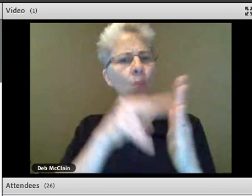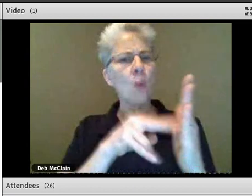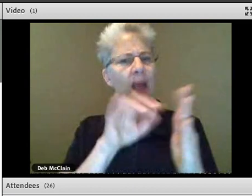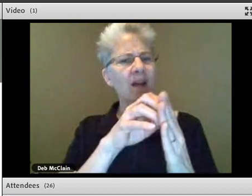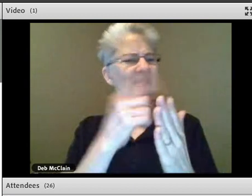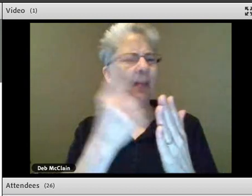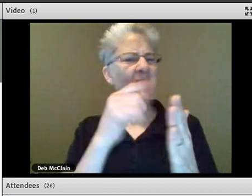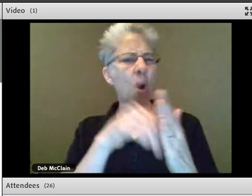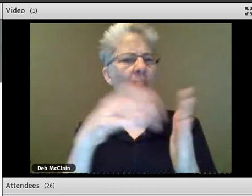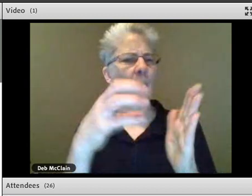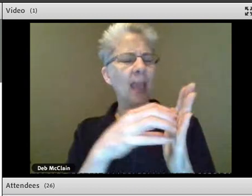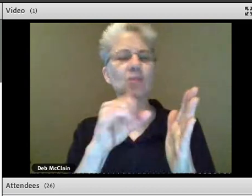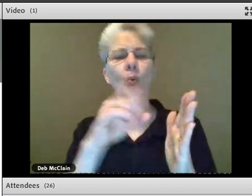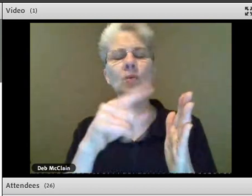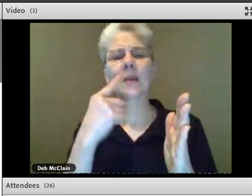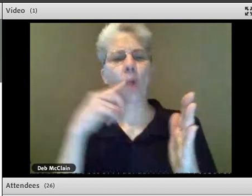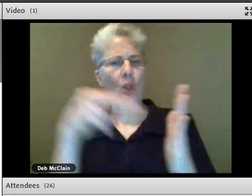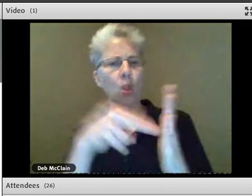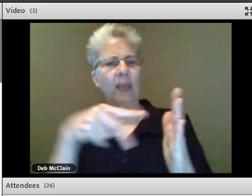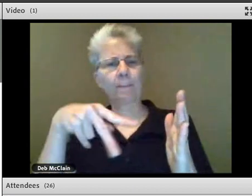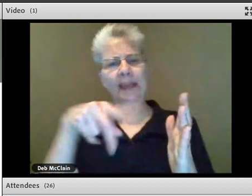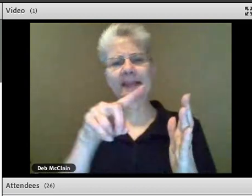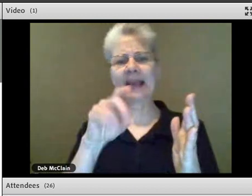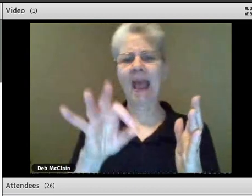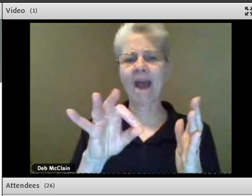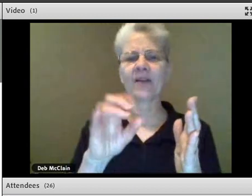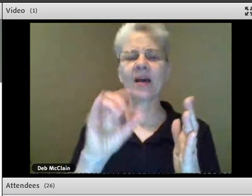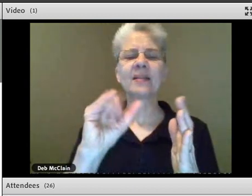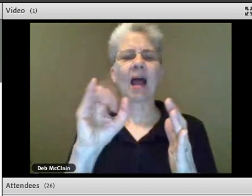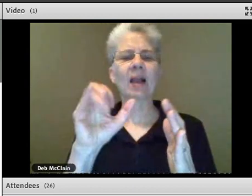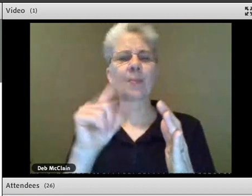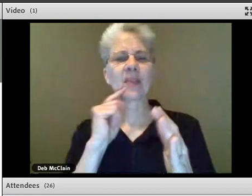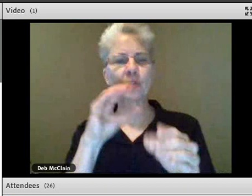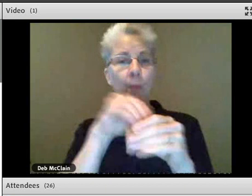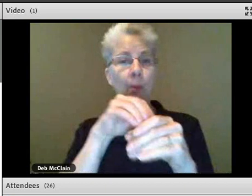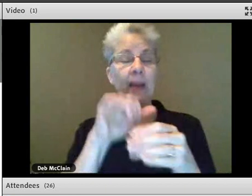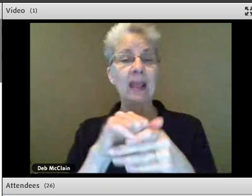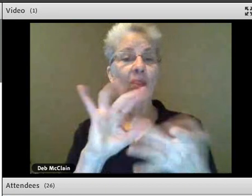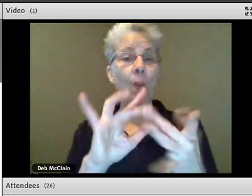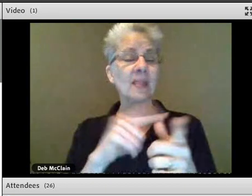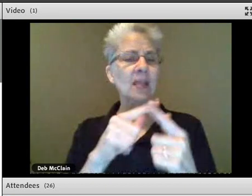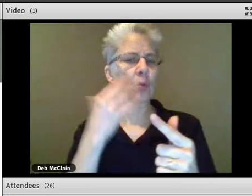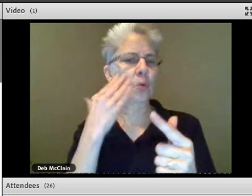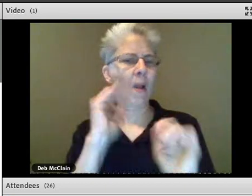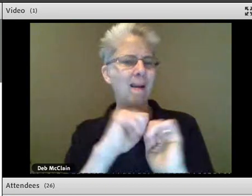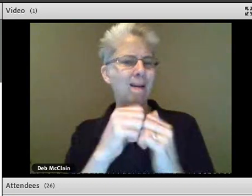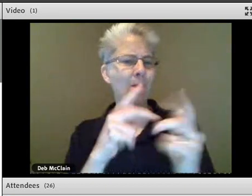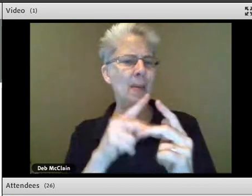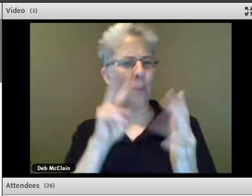or how long someone looked at that PDF document you embedded on the website, so then you can actually know, are people reading the material?